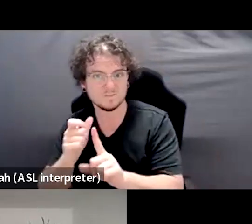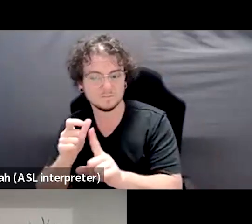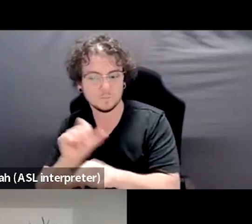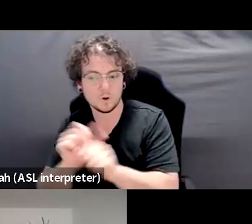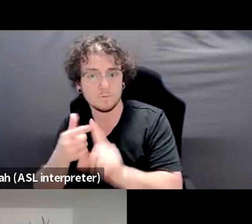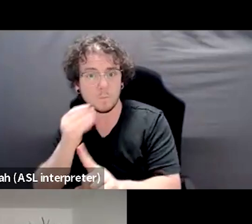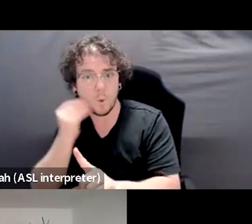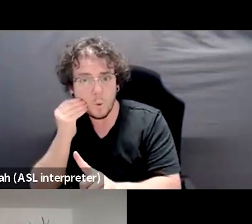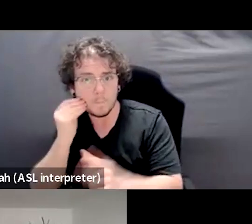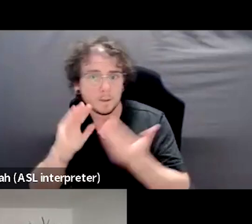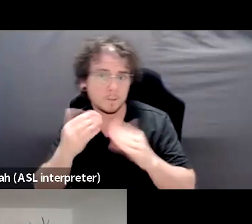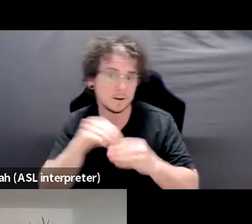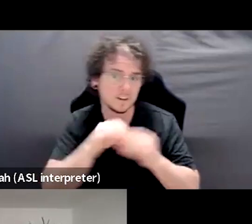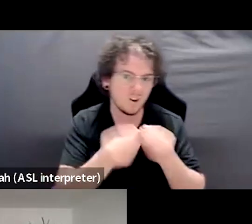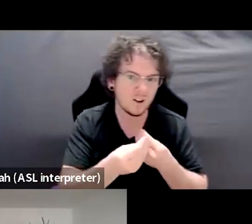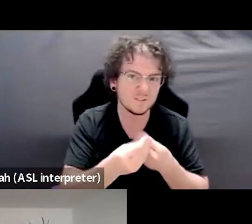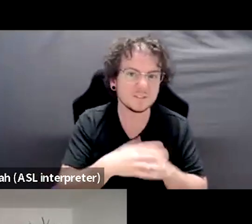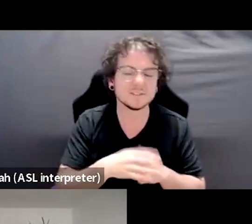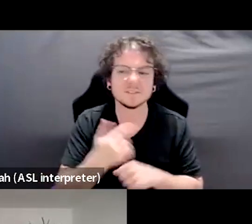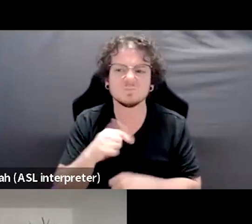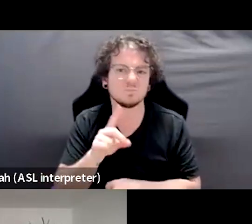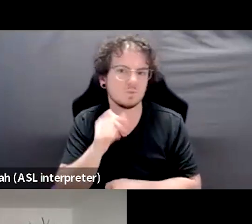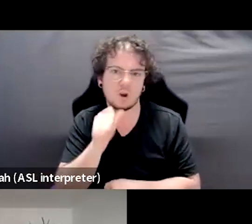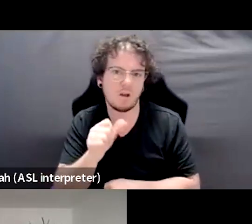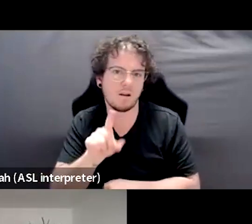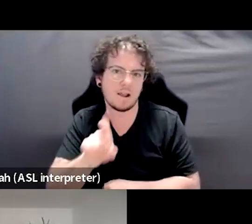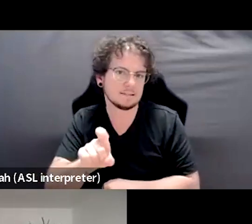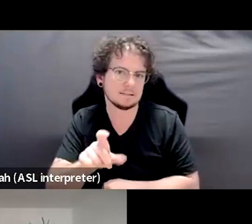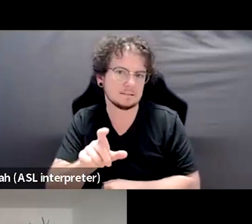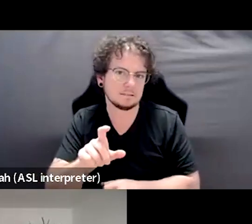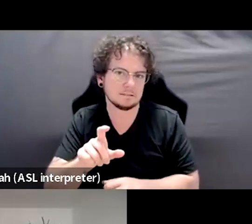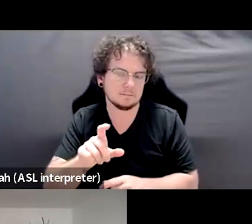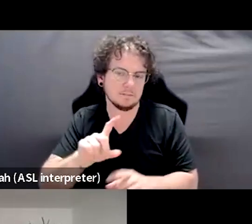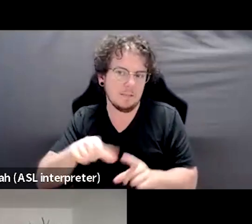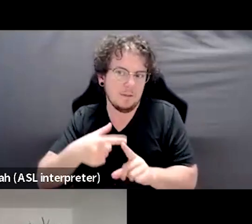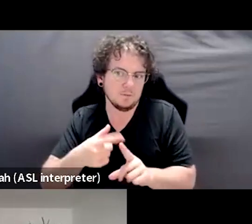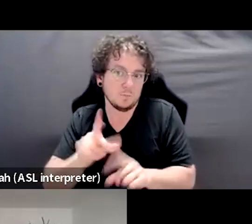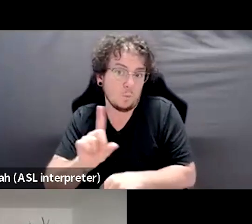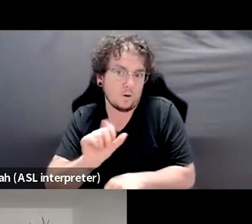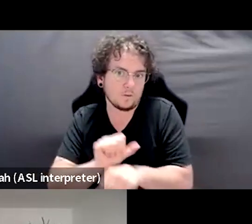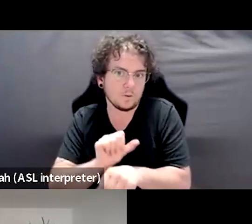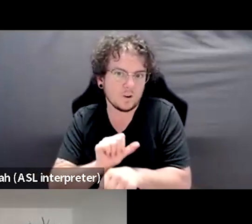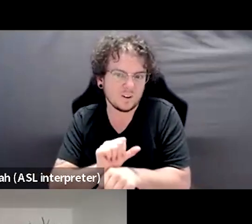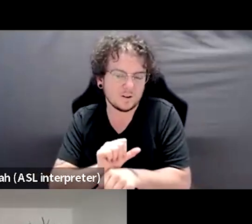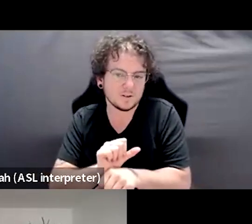specifically ask questions about that, so we can't put those against salary data. We did in our